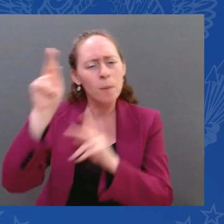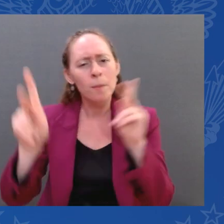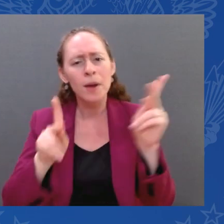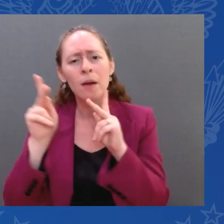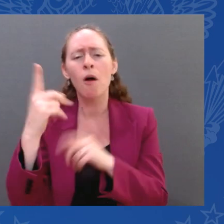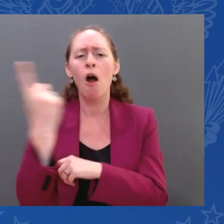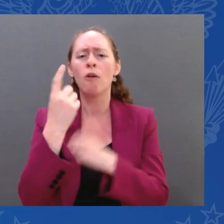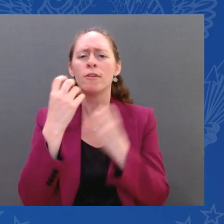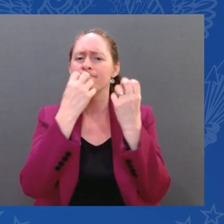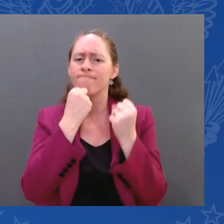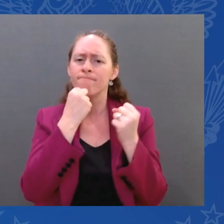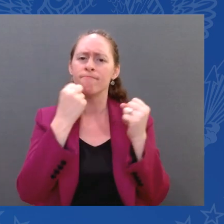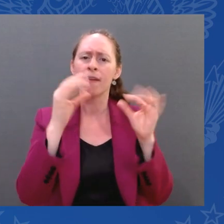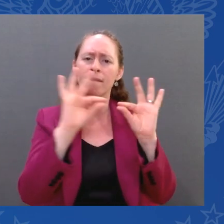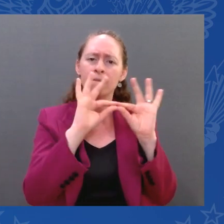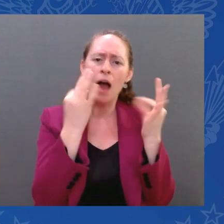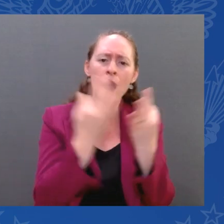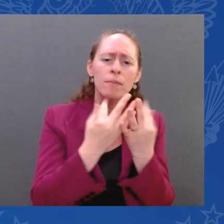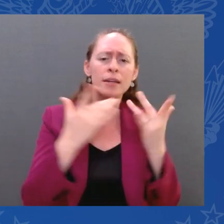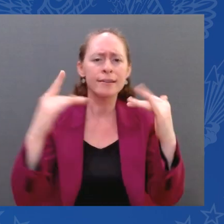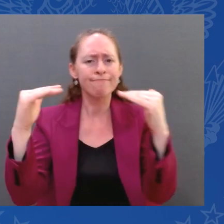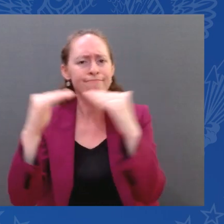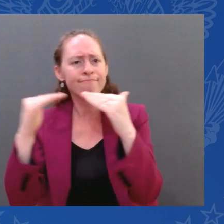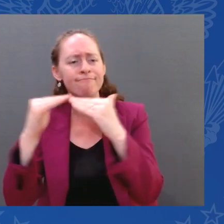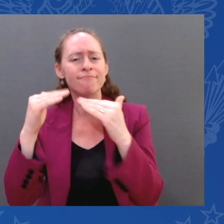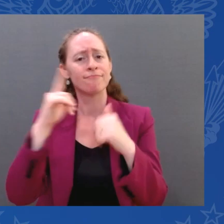inspires us to believe in the power of we the people.